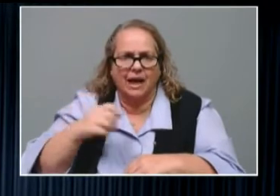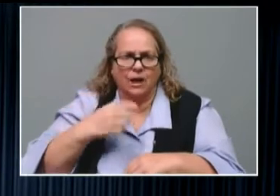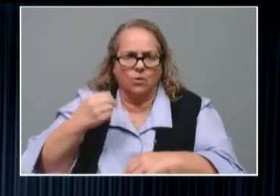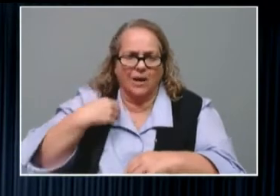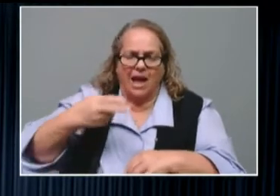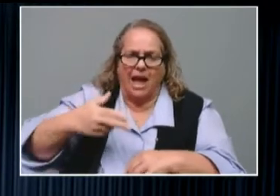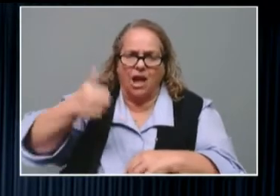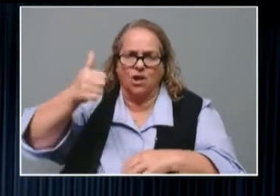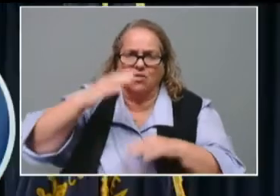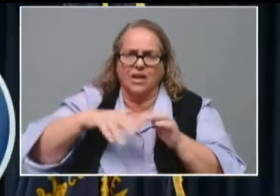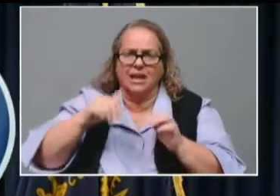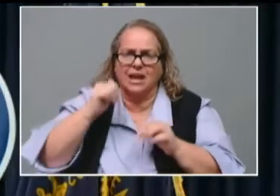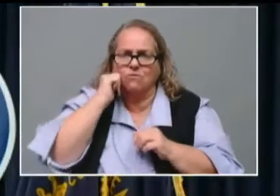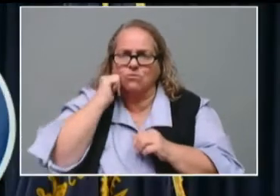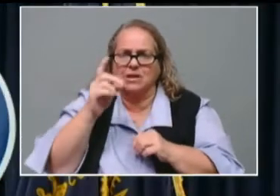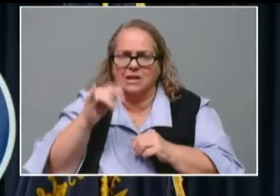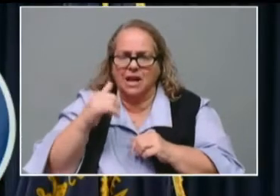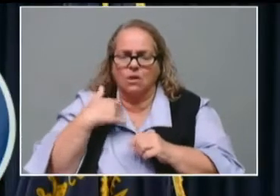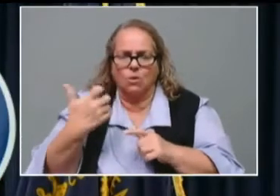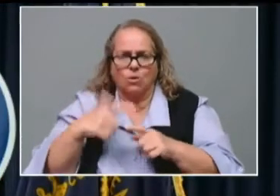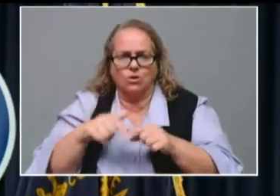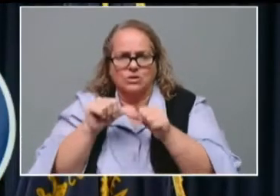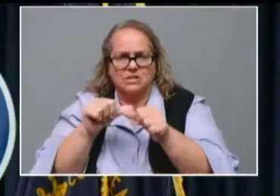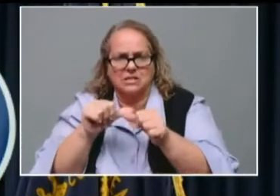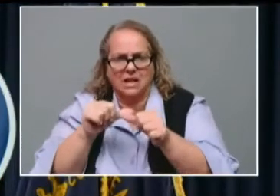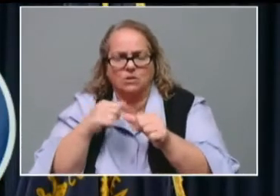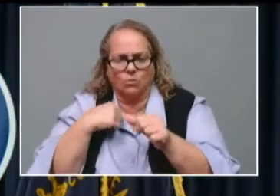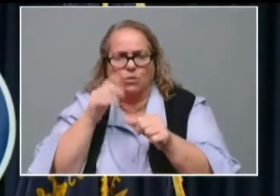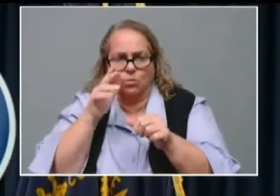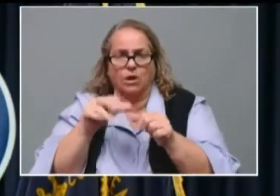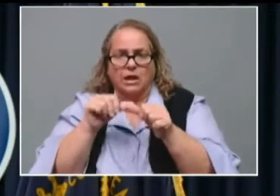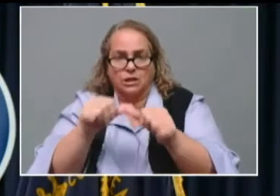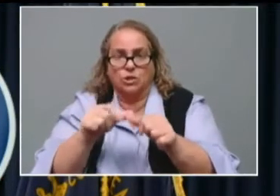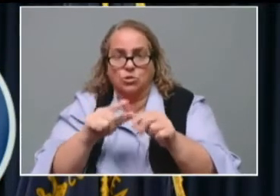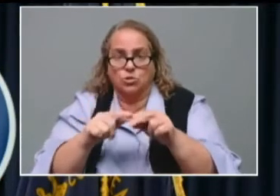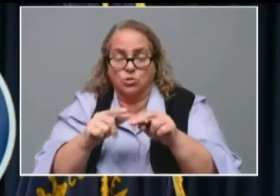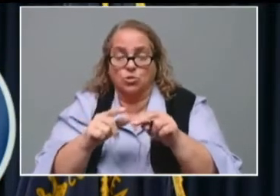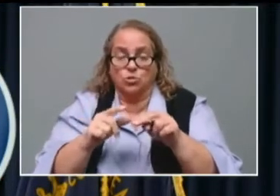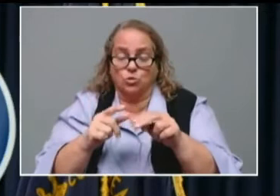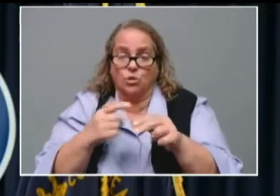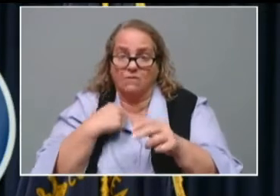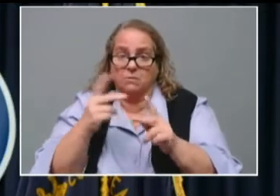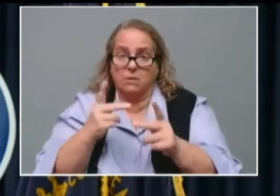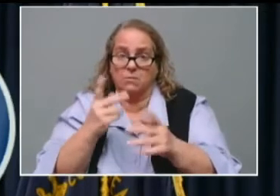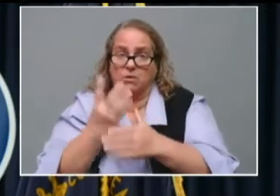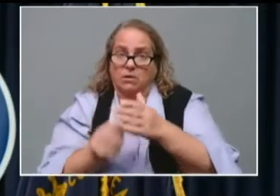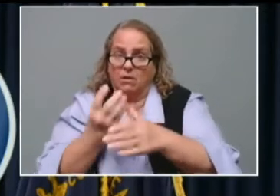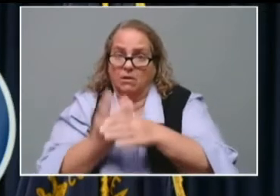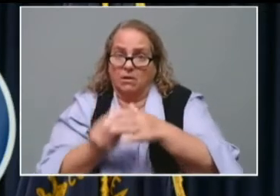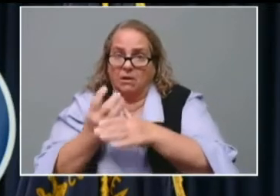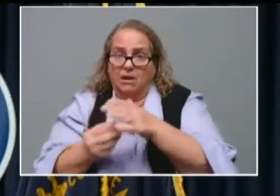sustain, well, we'll continue to lose people at at preventable deaths at a